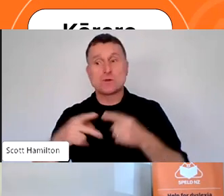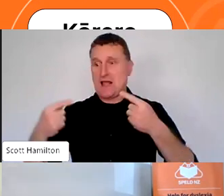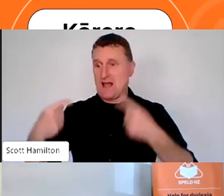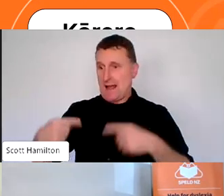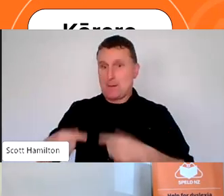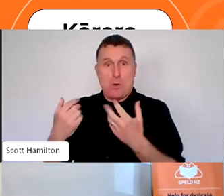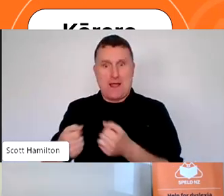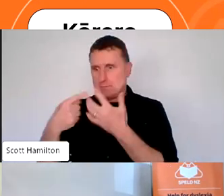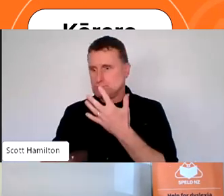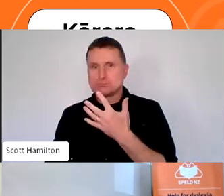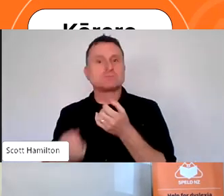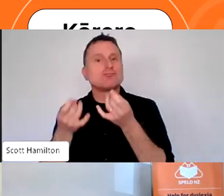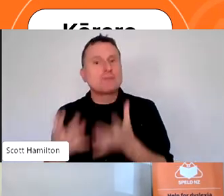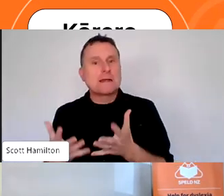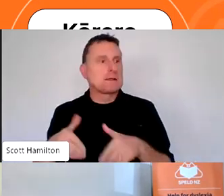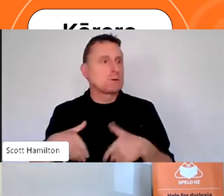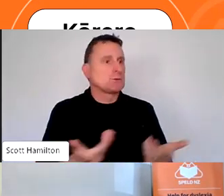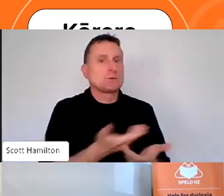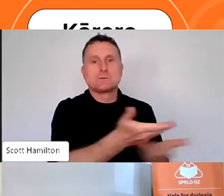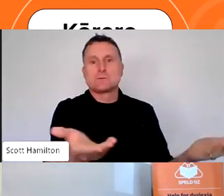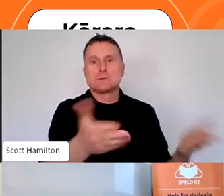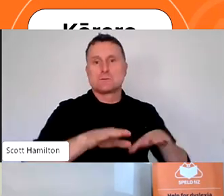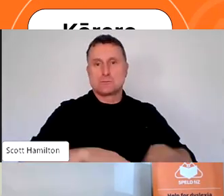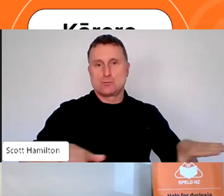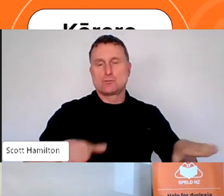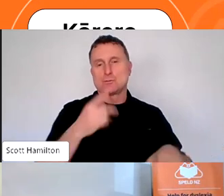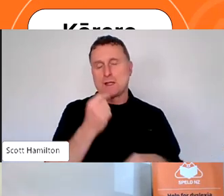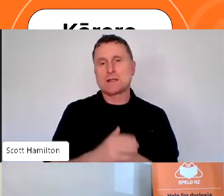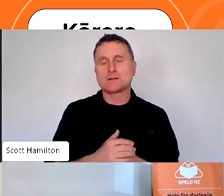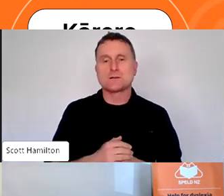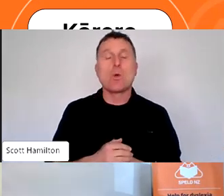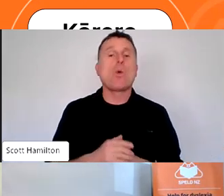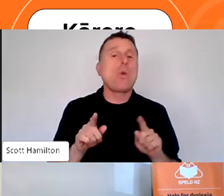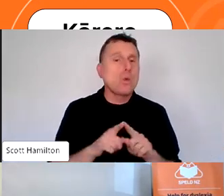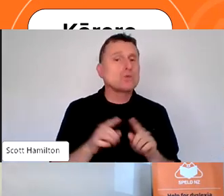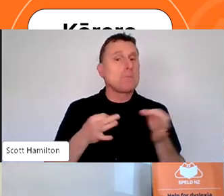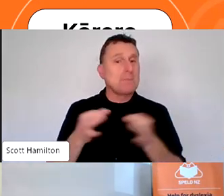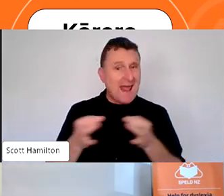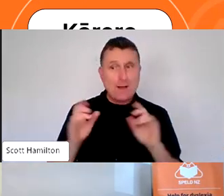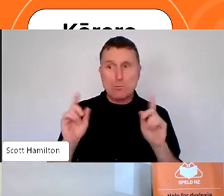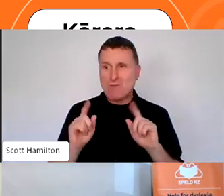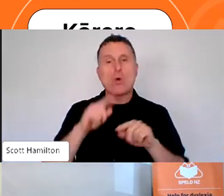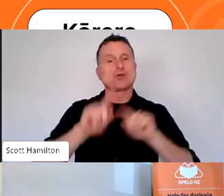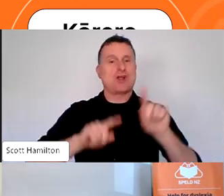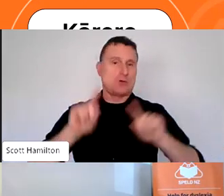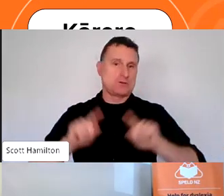and planning for diversity from the outset rather than as an afterthought.